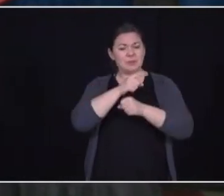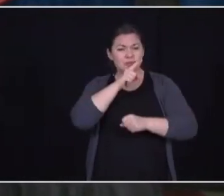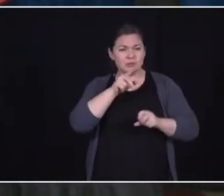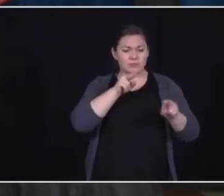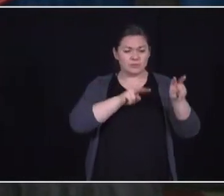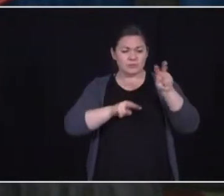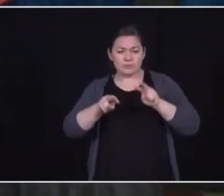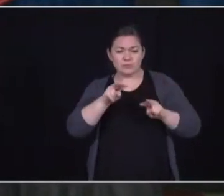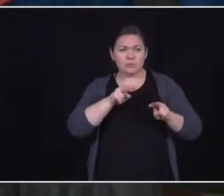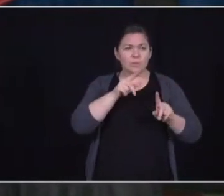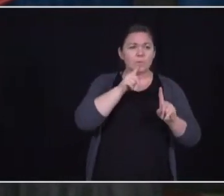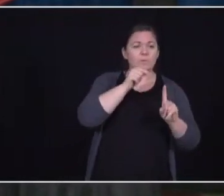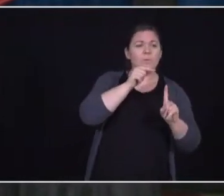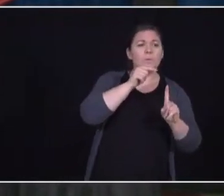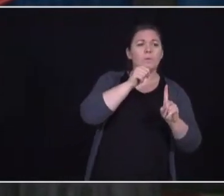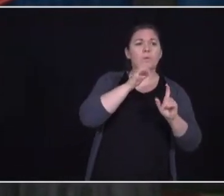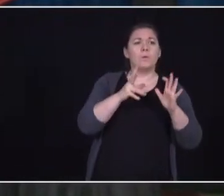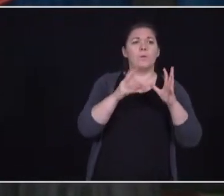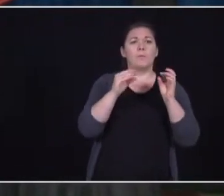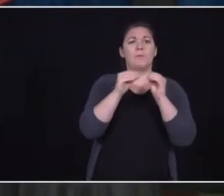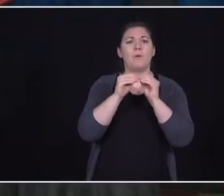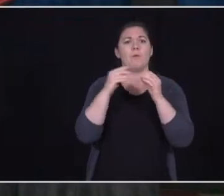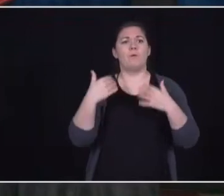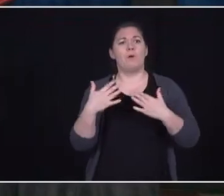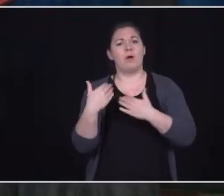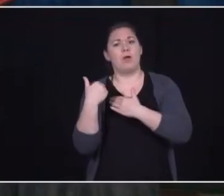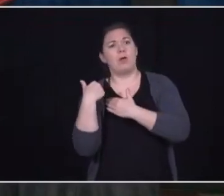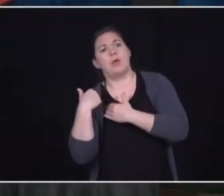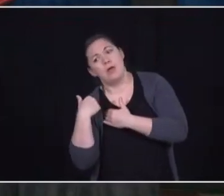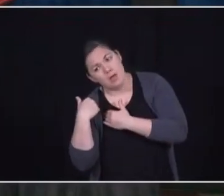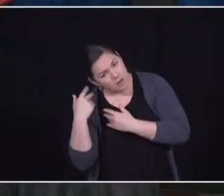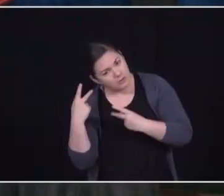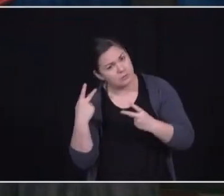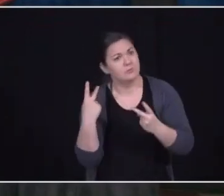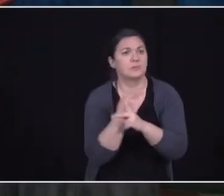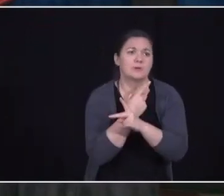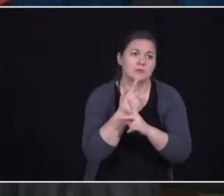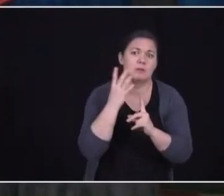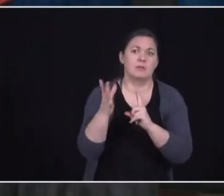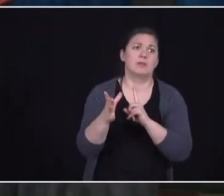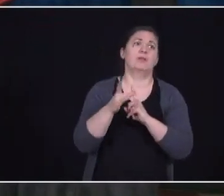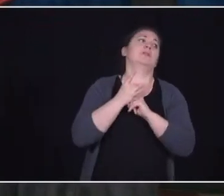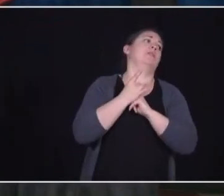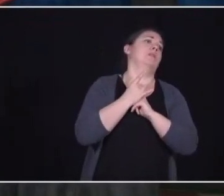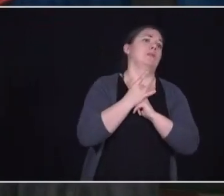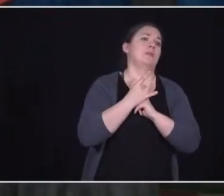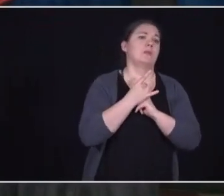Dr. higher, you know the illicit matrix we also noticed in the framework for distributional, the